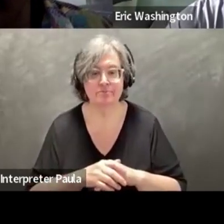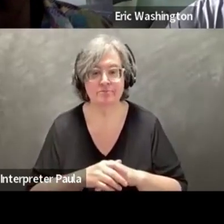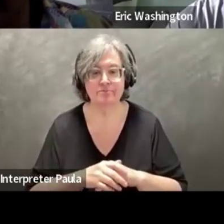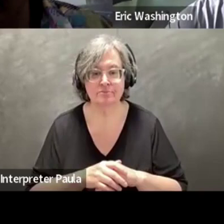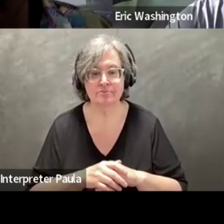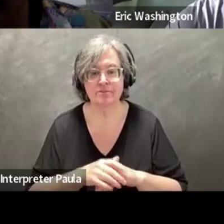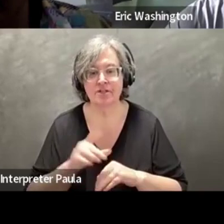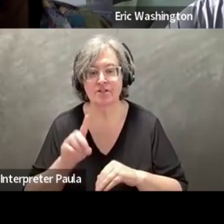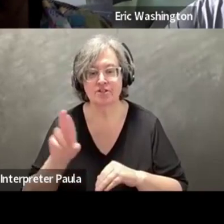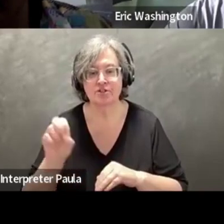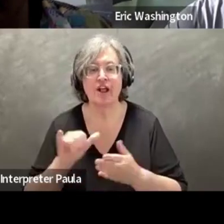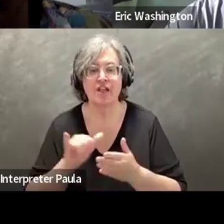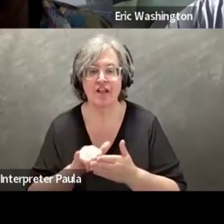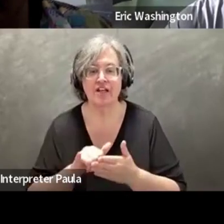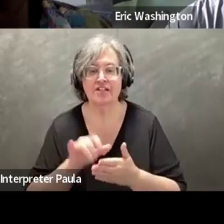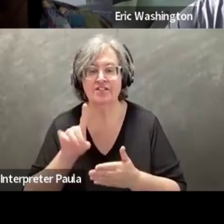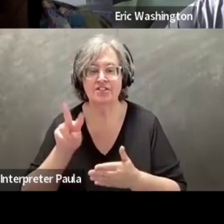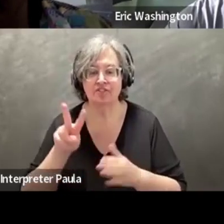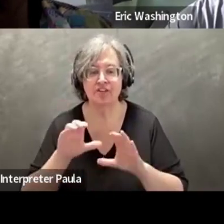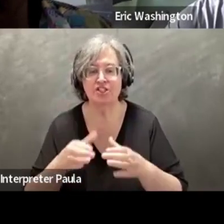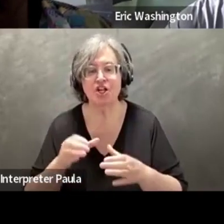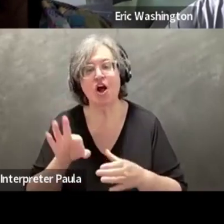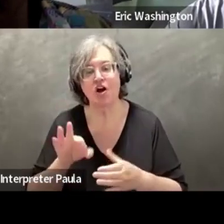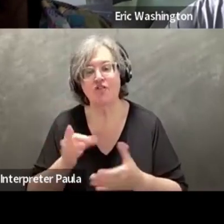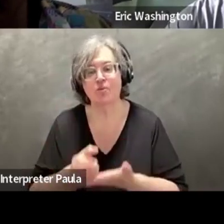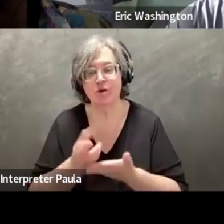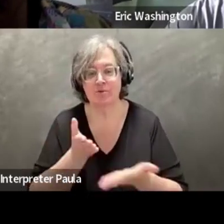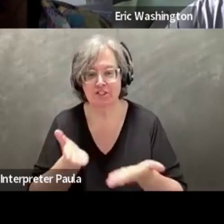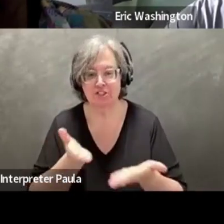doors is the deficient of real rehabilitation services in